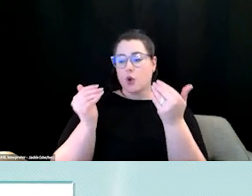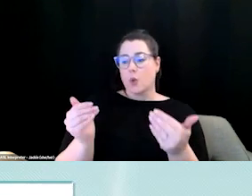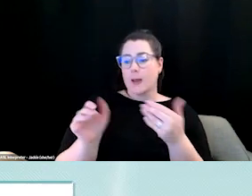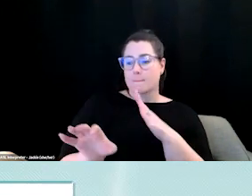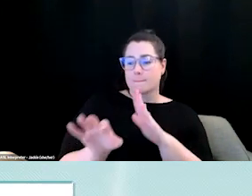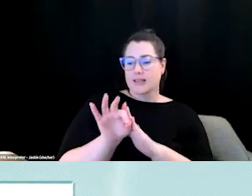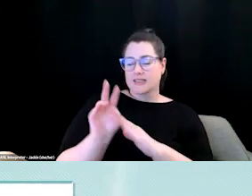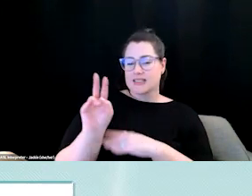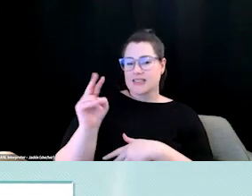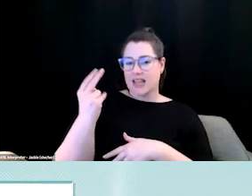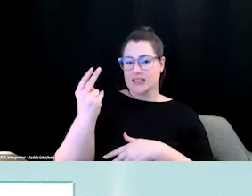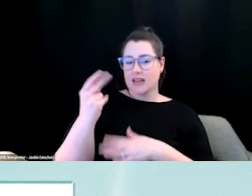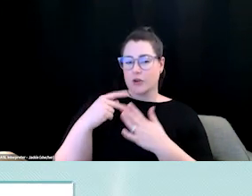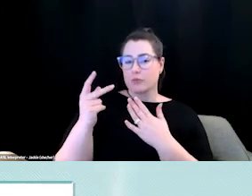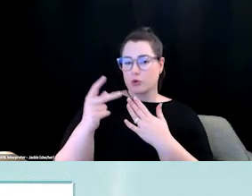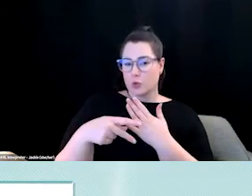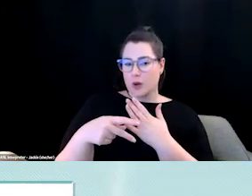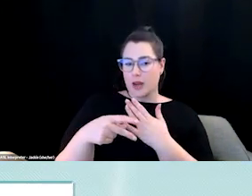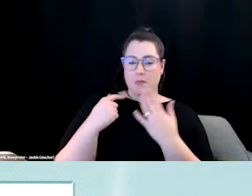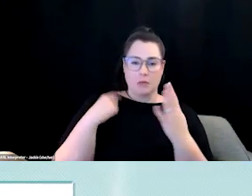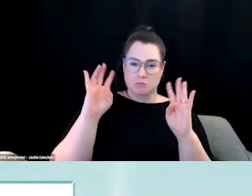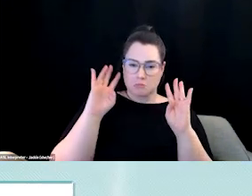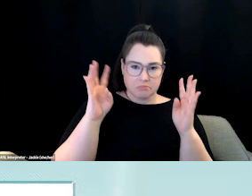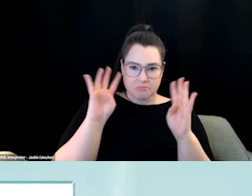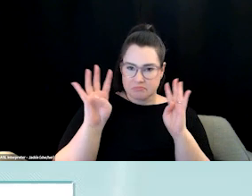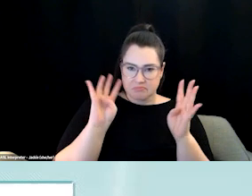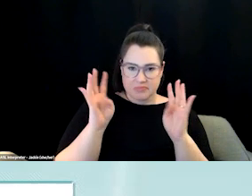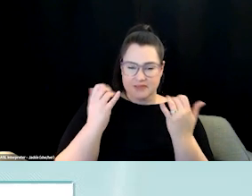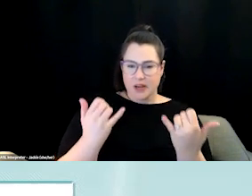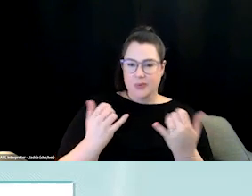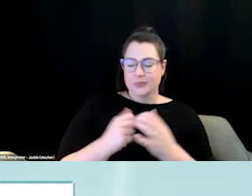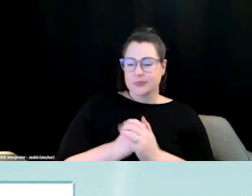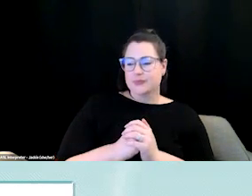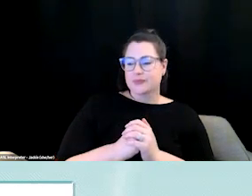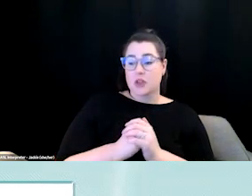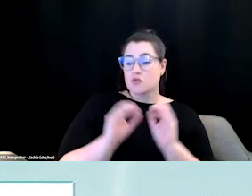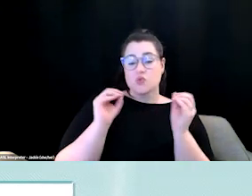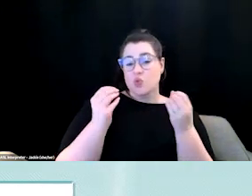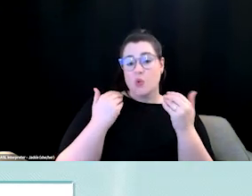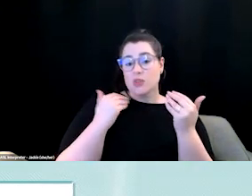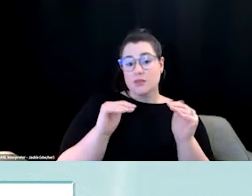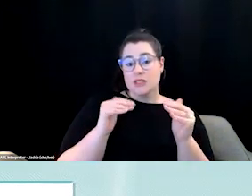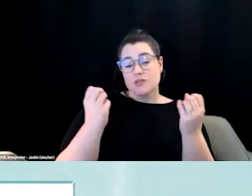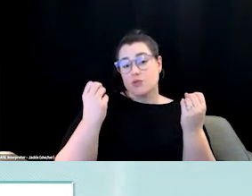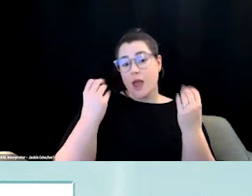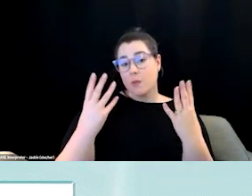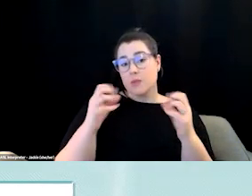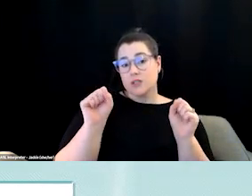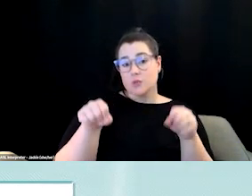I'll go ahead and select some random programs here. There's no limit on how many you can add.